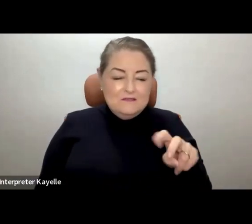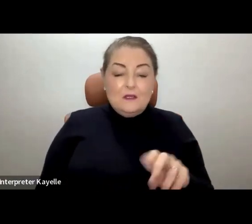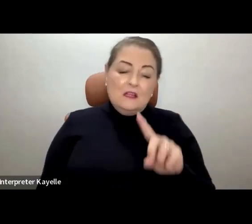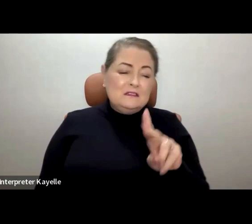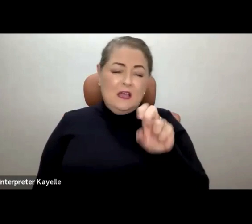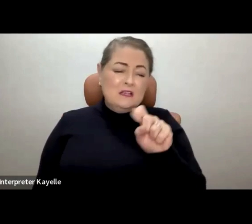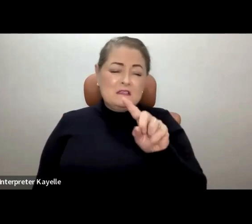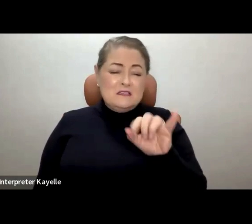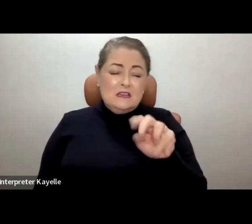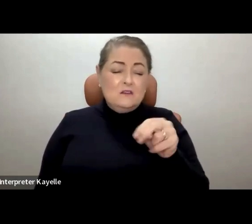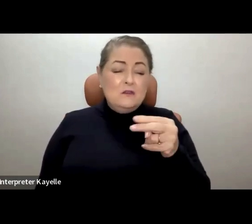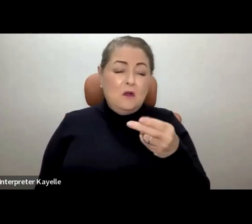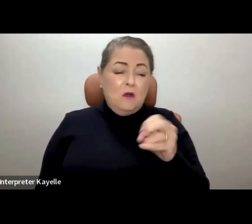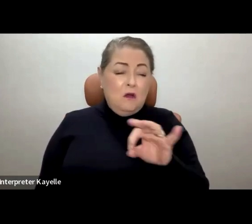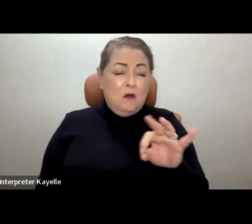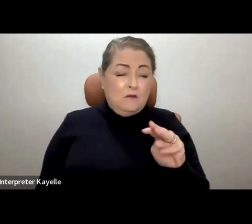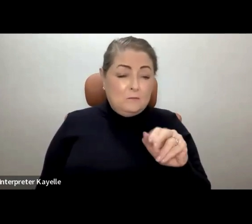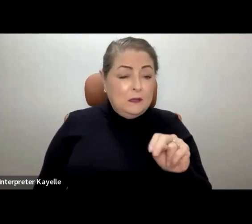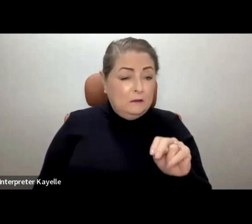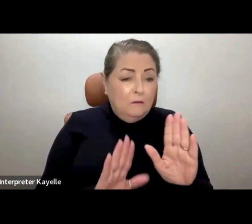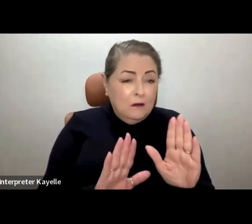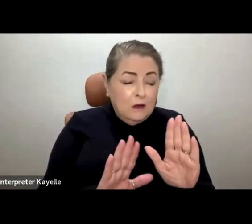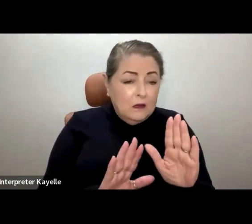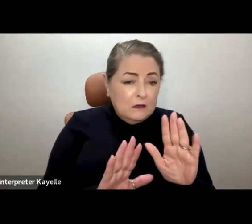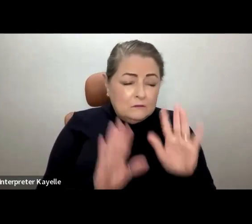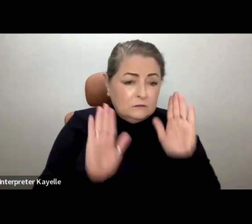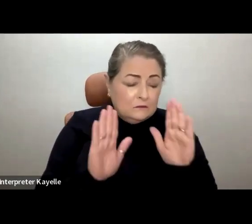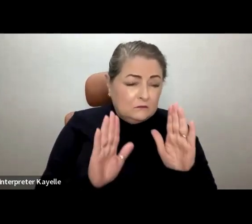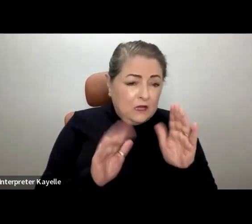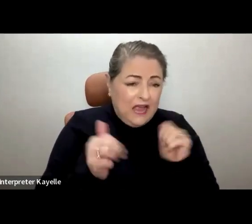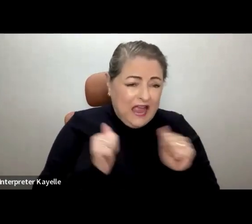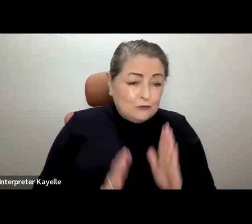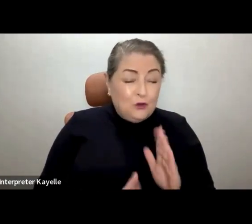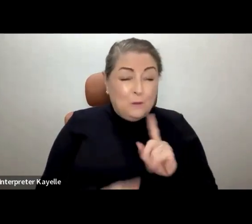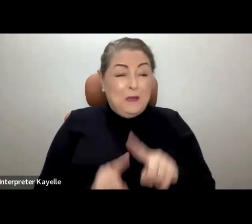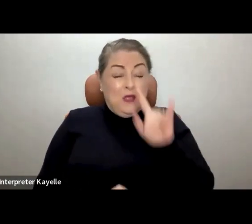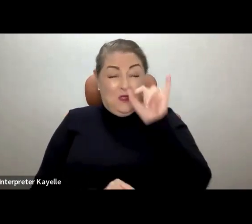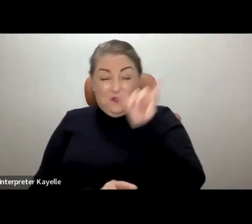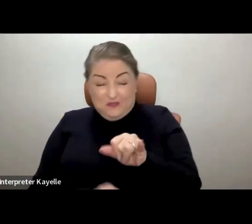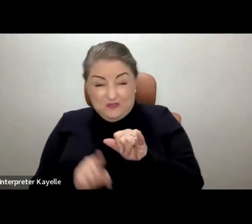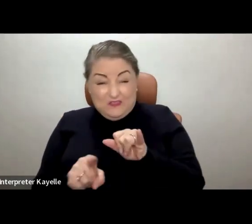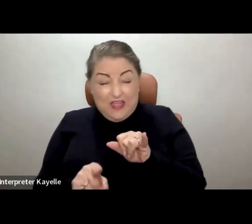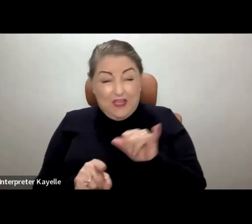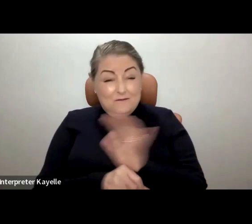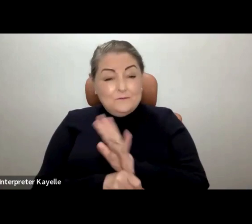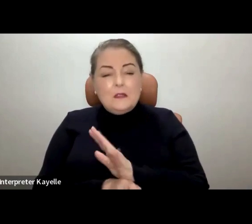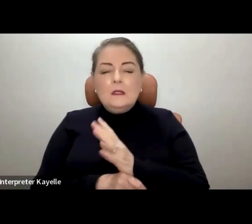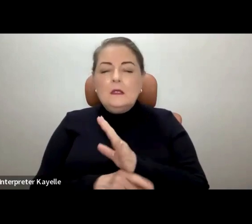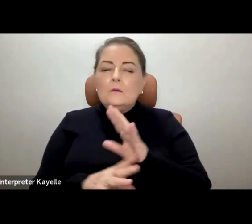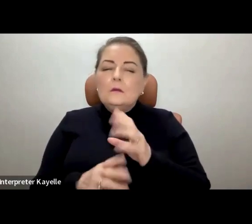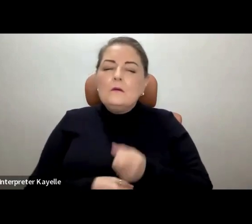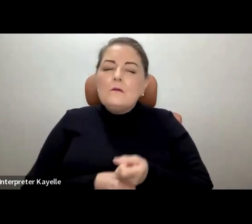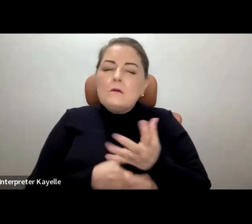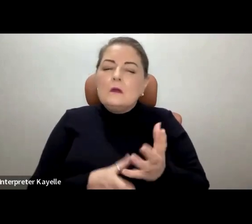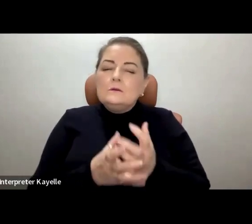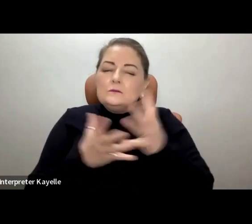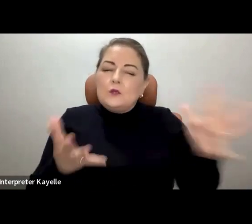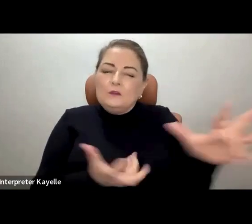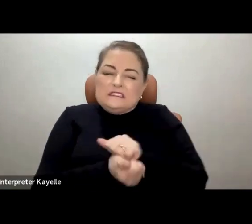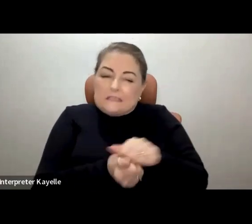actor. But the film itself did so much damage to the autism community, because for so many years, anybody and I don't know